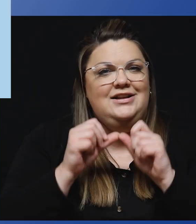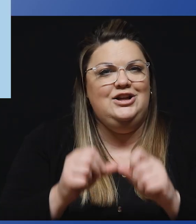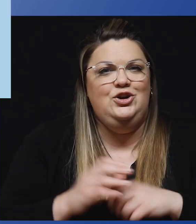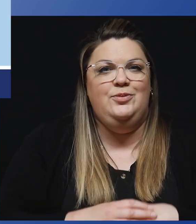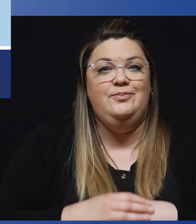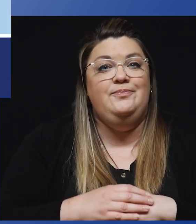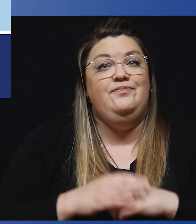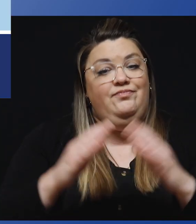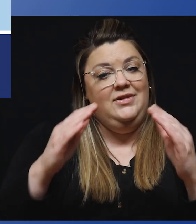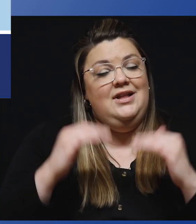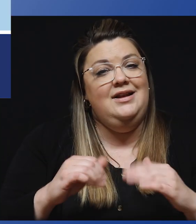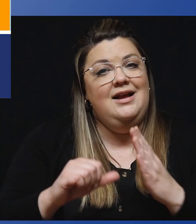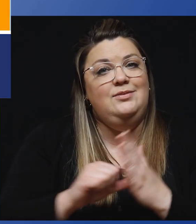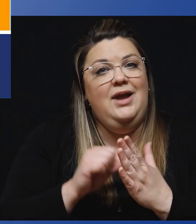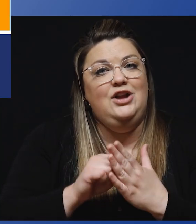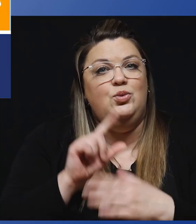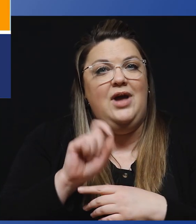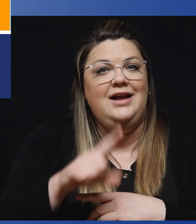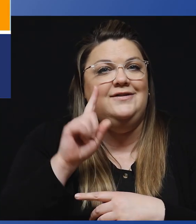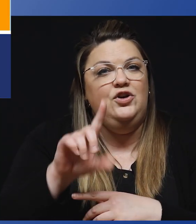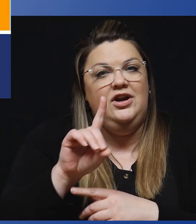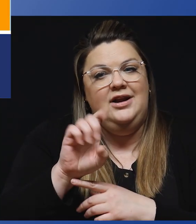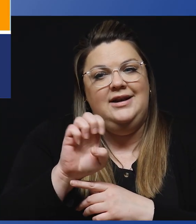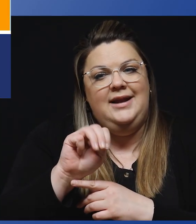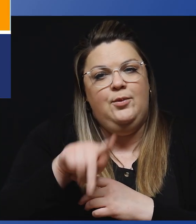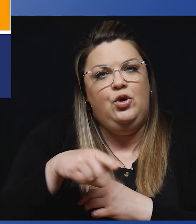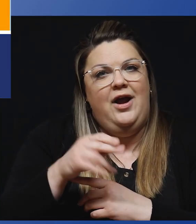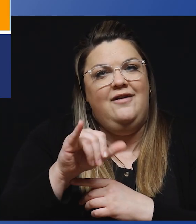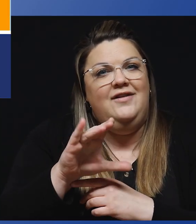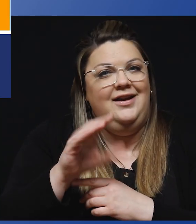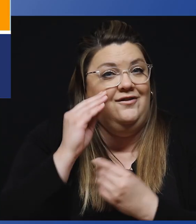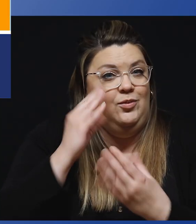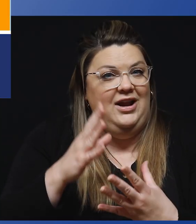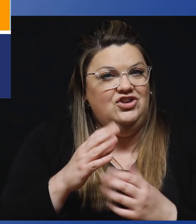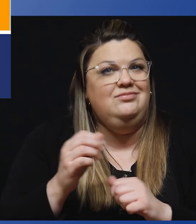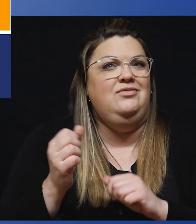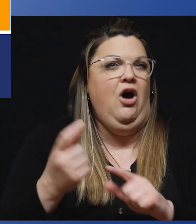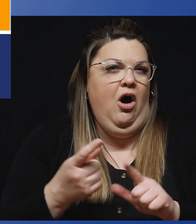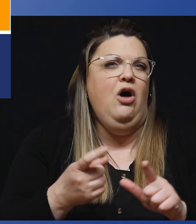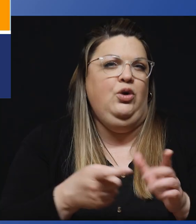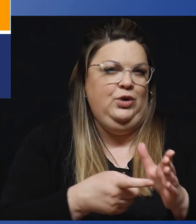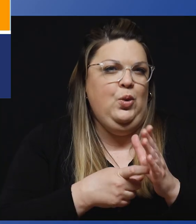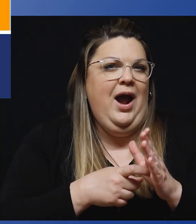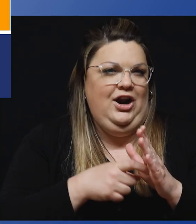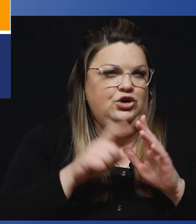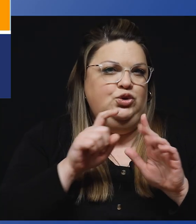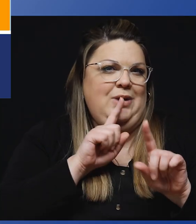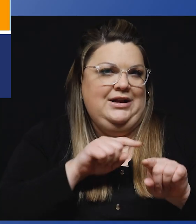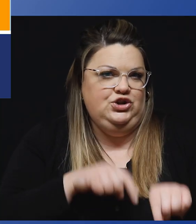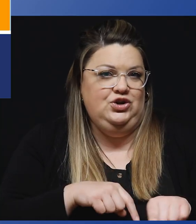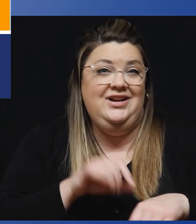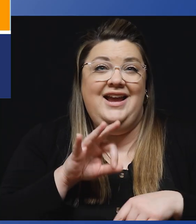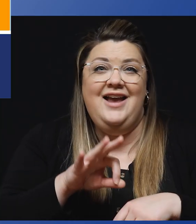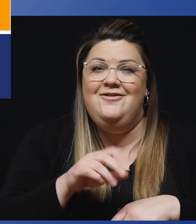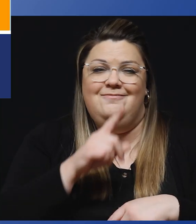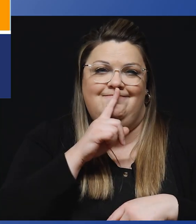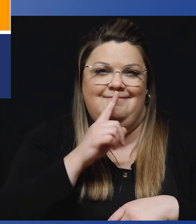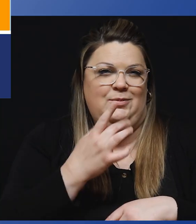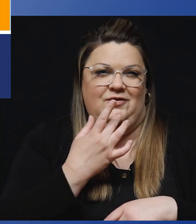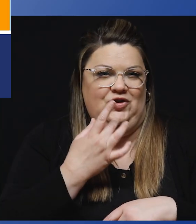The next page will ask for your demographic information. All fields are required. If you do not wish to provide this information,